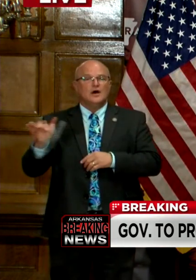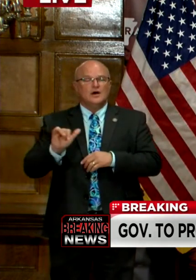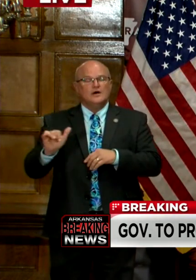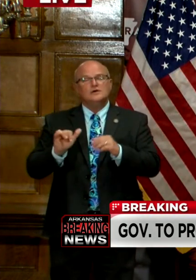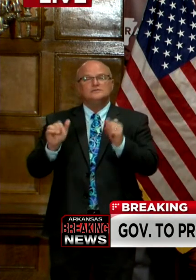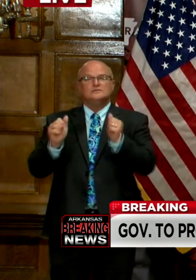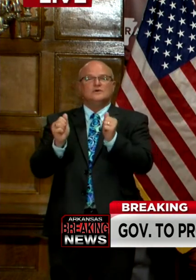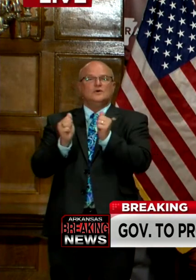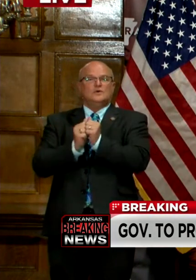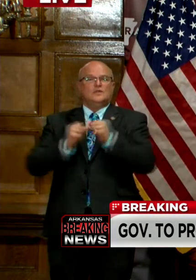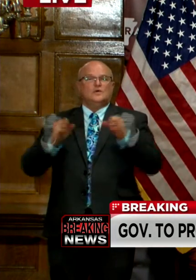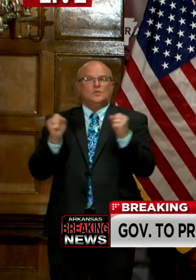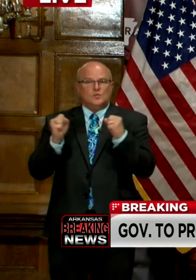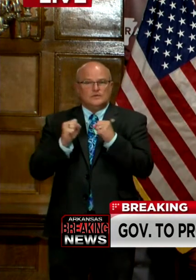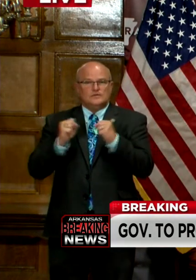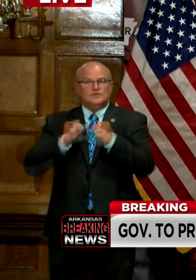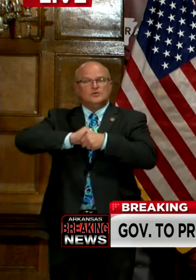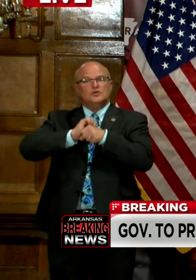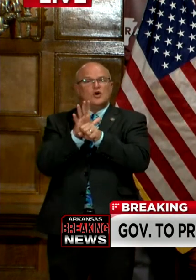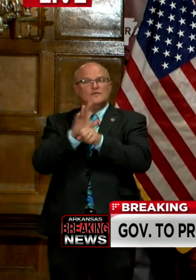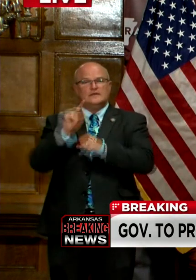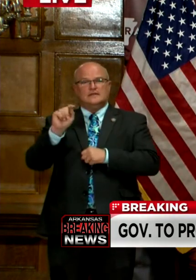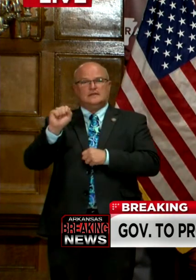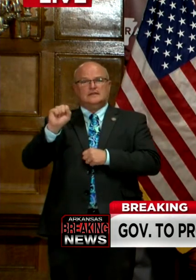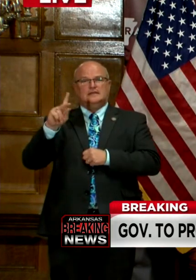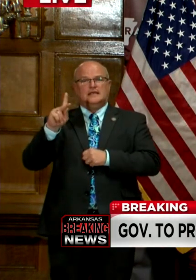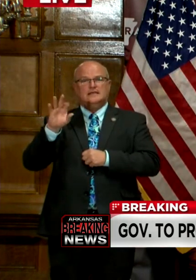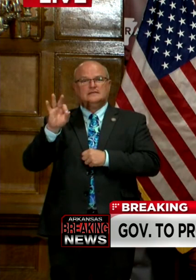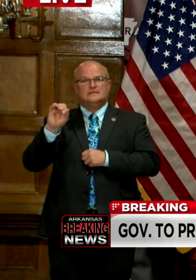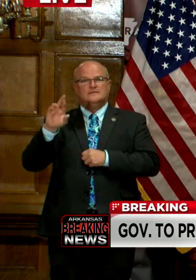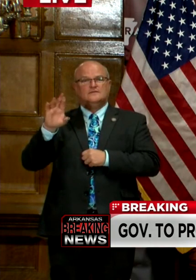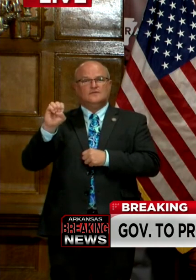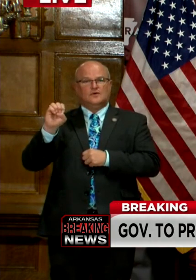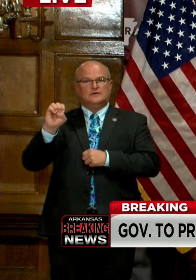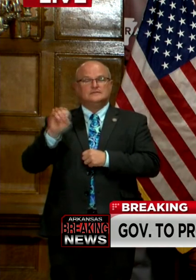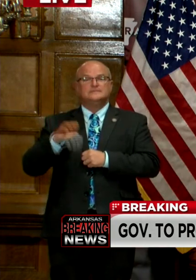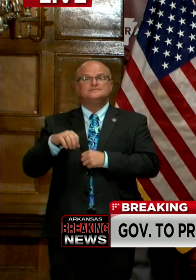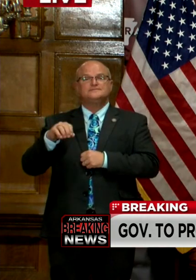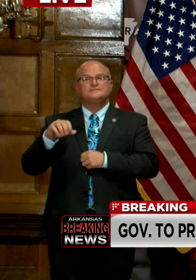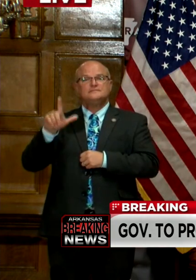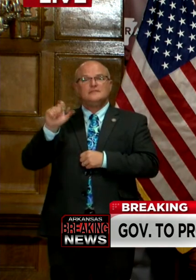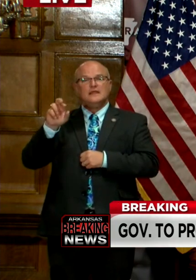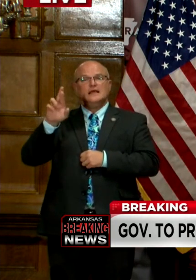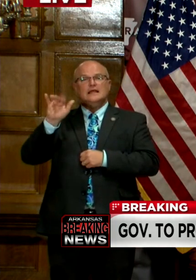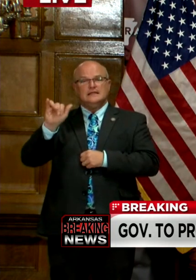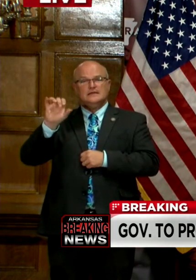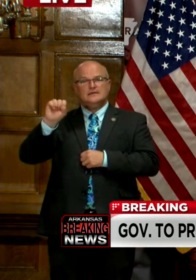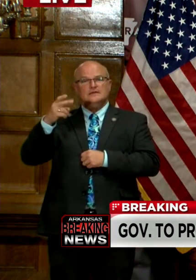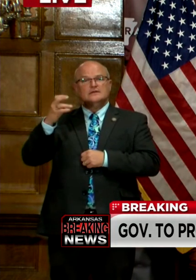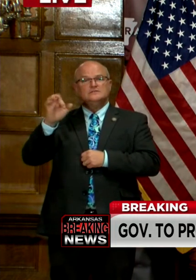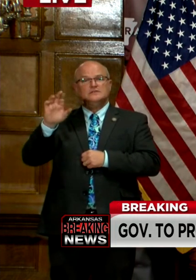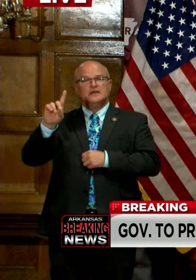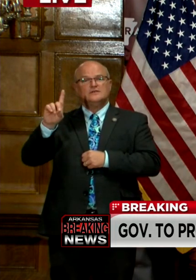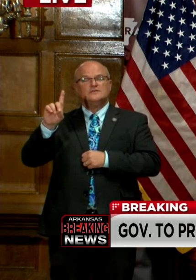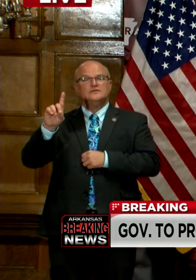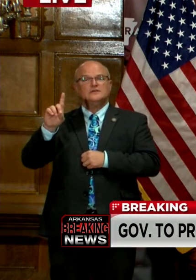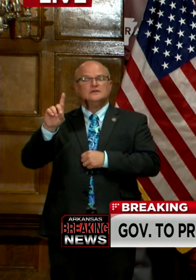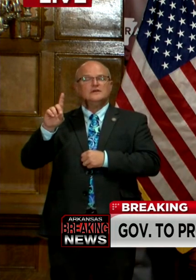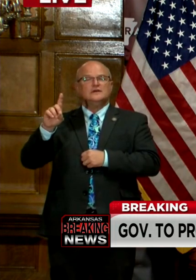HEALTH AS WELL AS DR. CAM PATERSON CHANCELLOR OF URCH ARCH